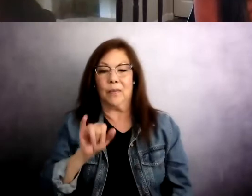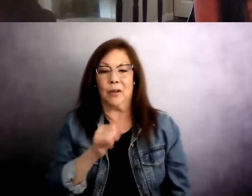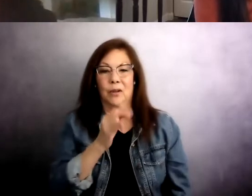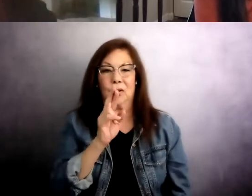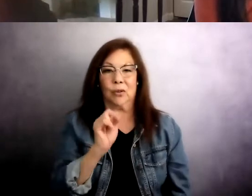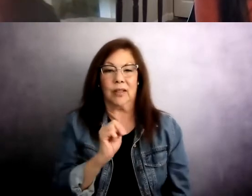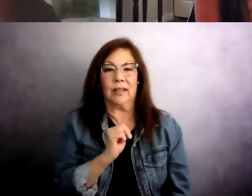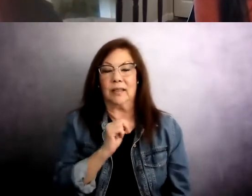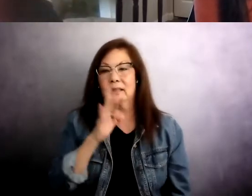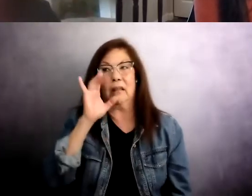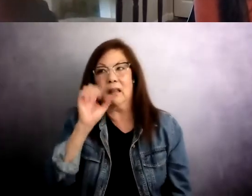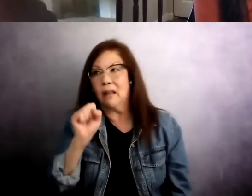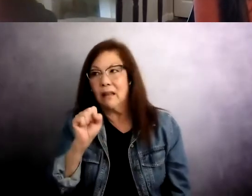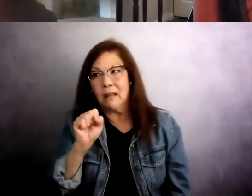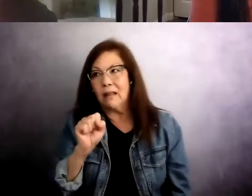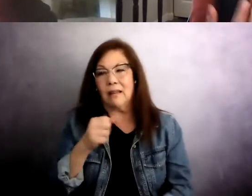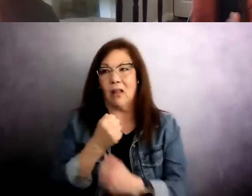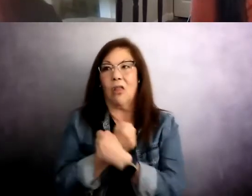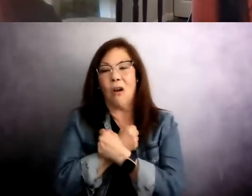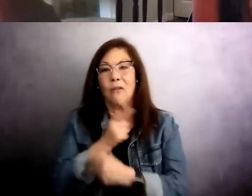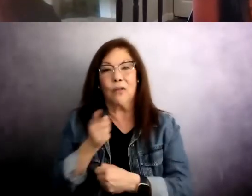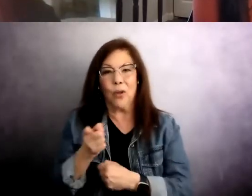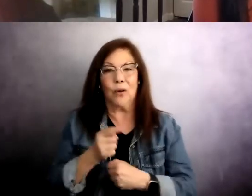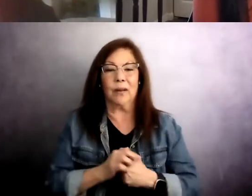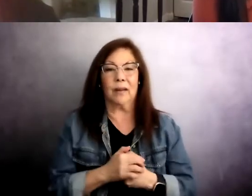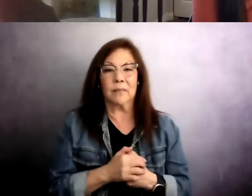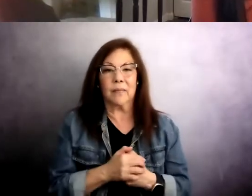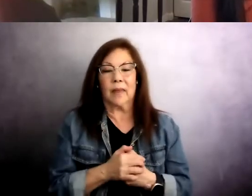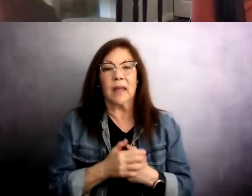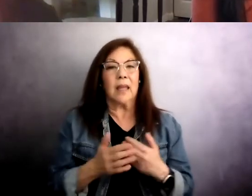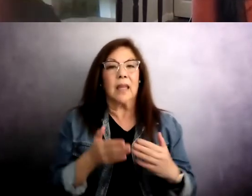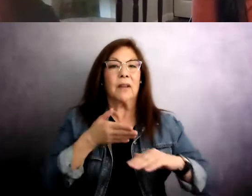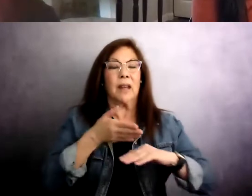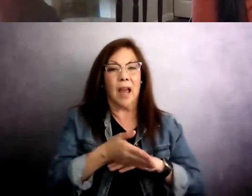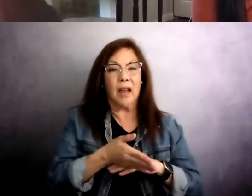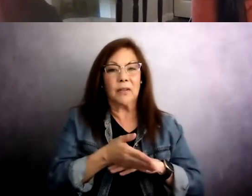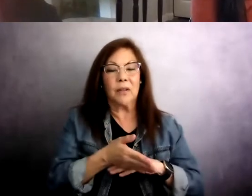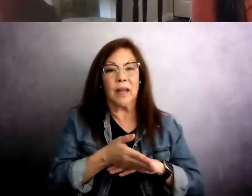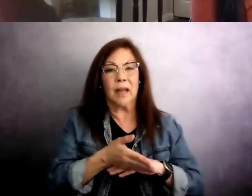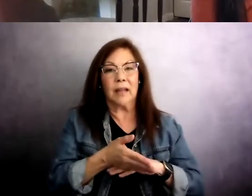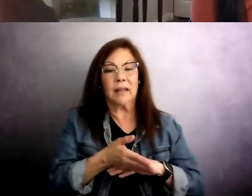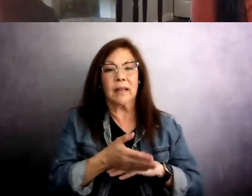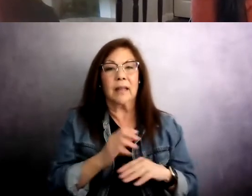is sick in love with her. For her even after that, and the scene were Jordan. Juran says